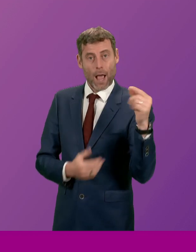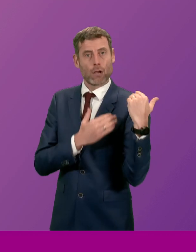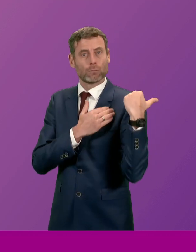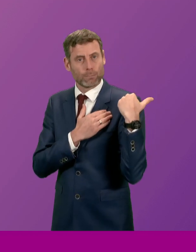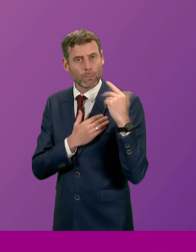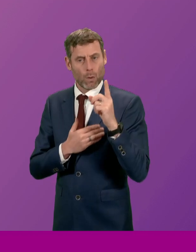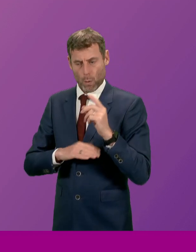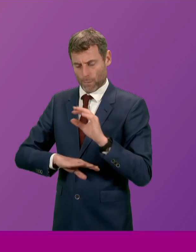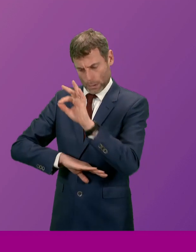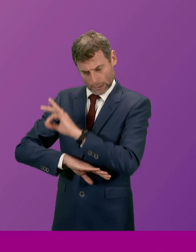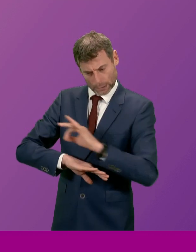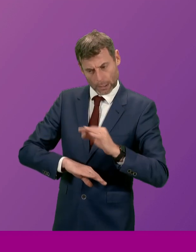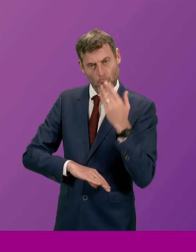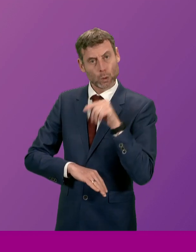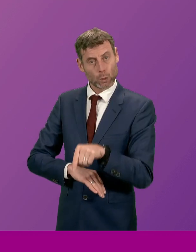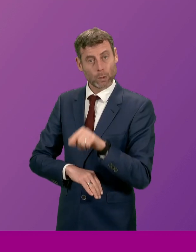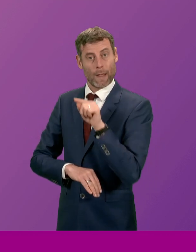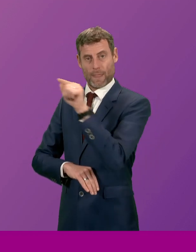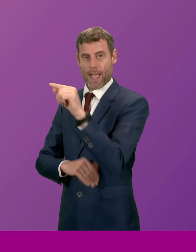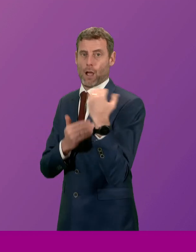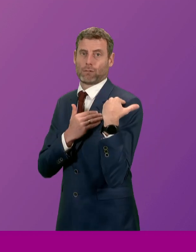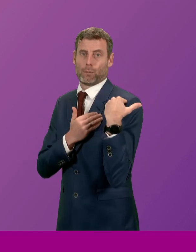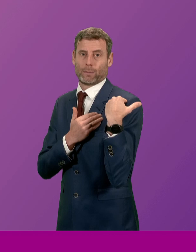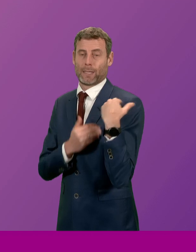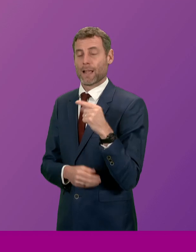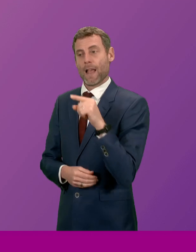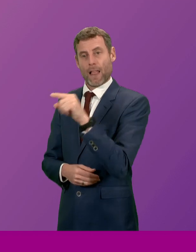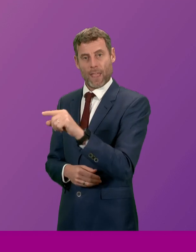their schools, and they take those designs forward through consultation